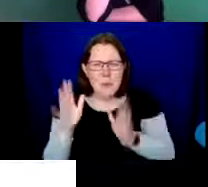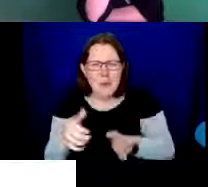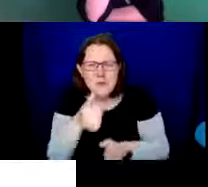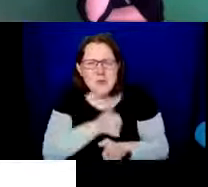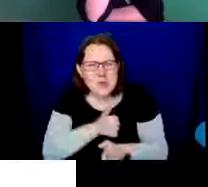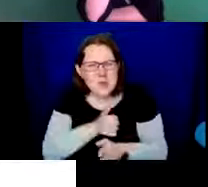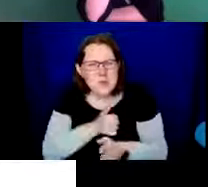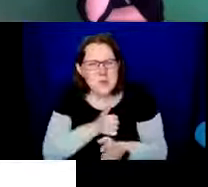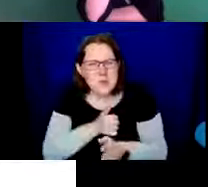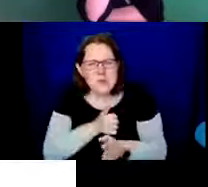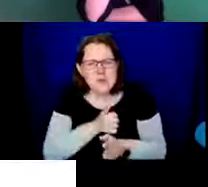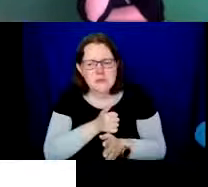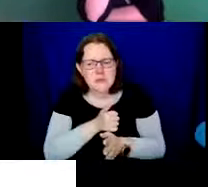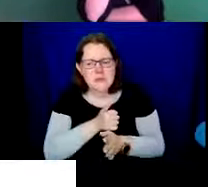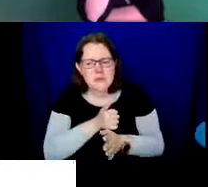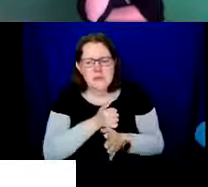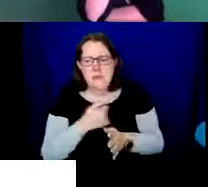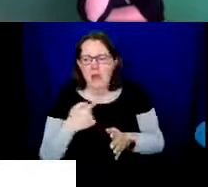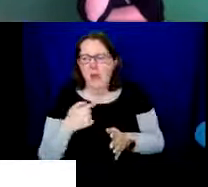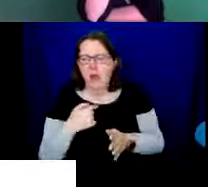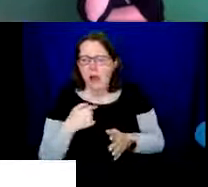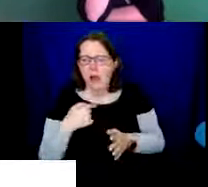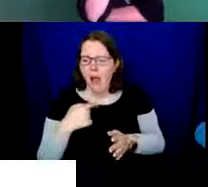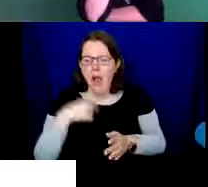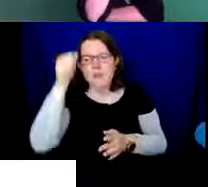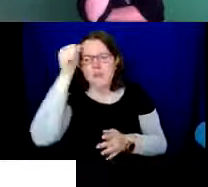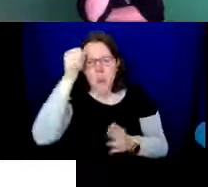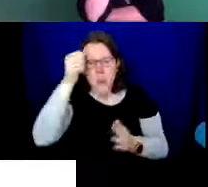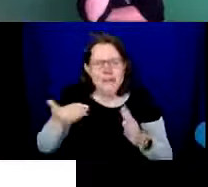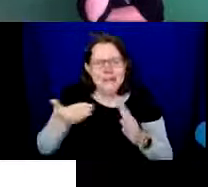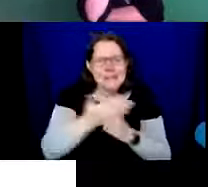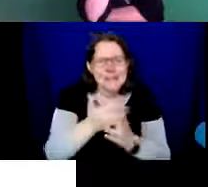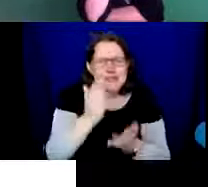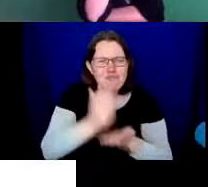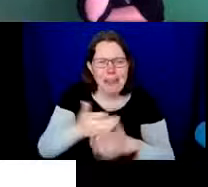interventions as a form of performance but can other artistic mediums be incorporated